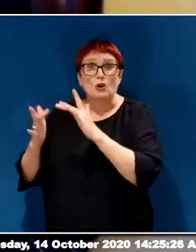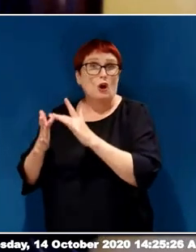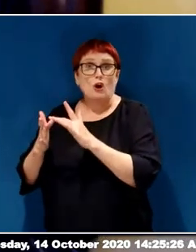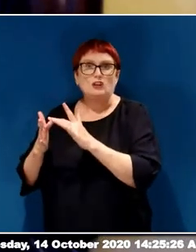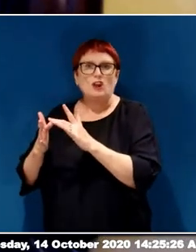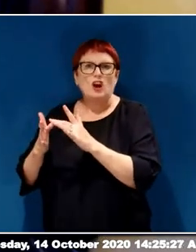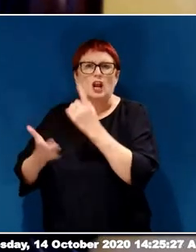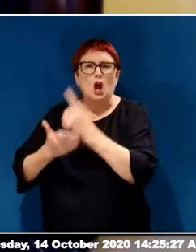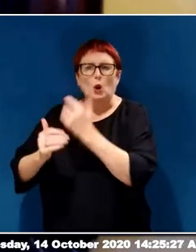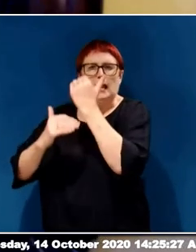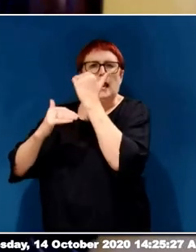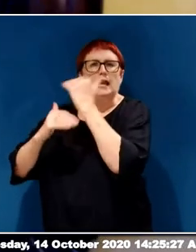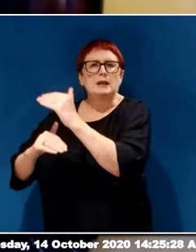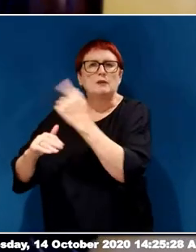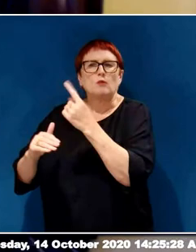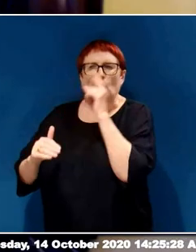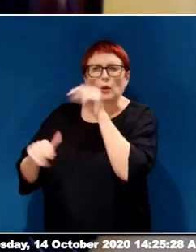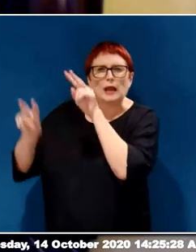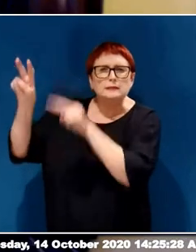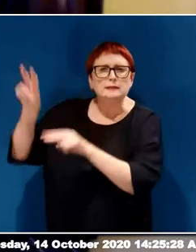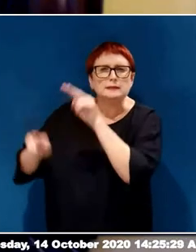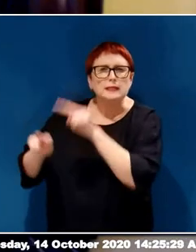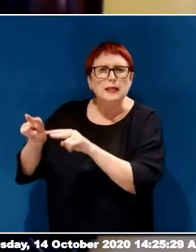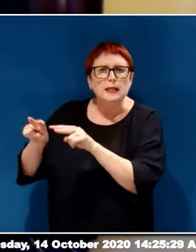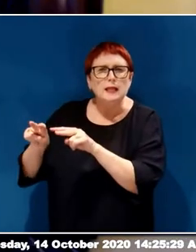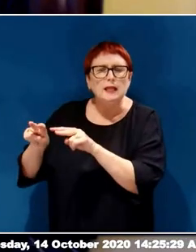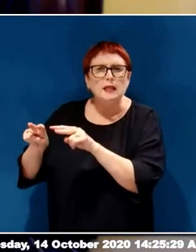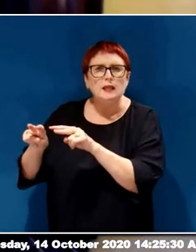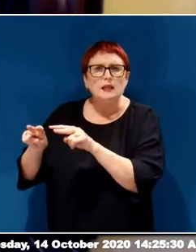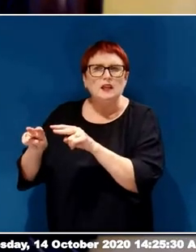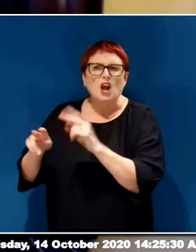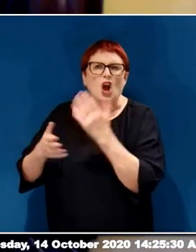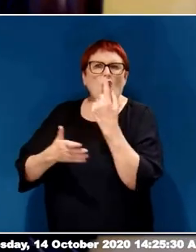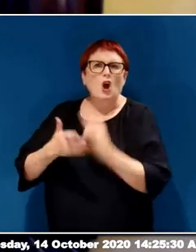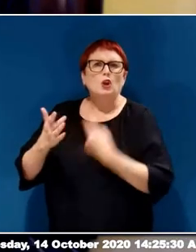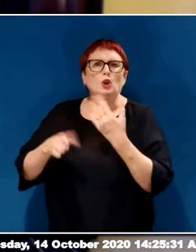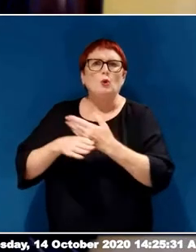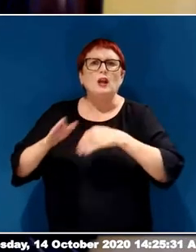schools, and the professional learning is now, in my view, very high in quality